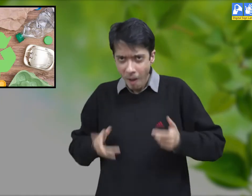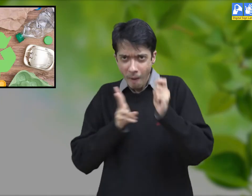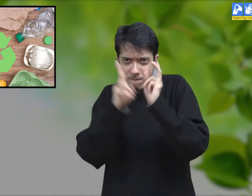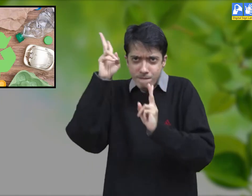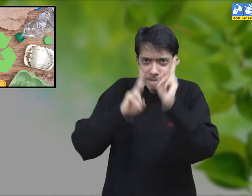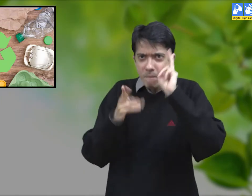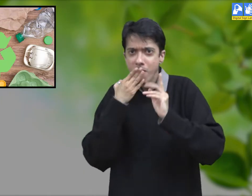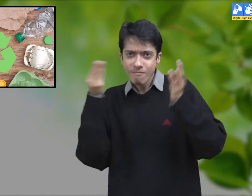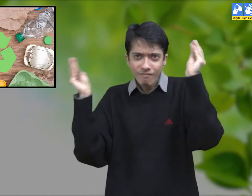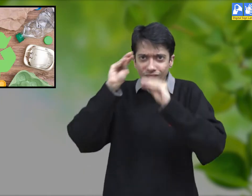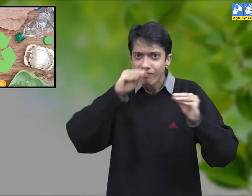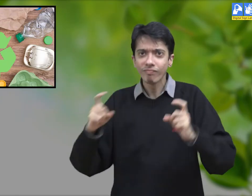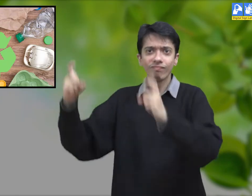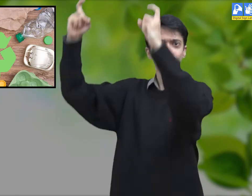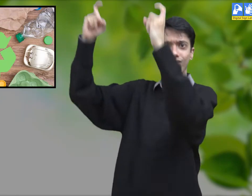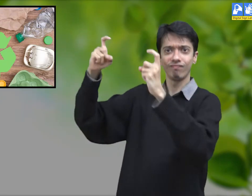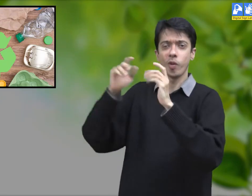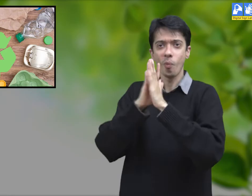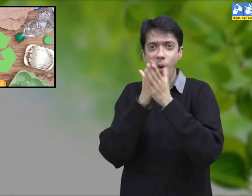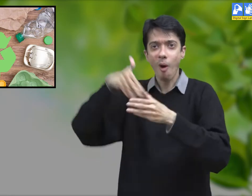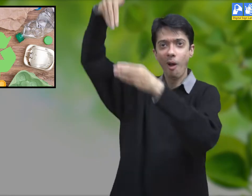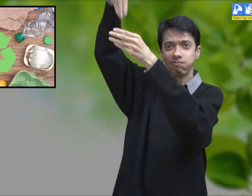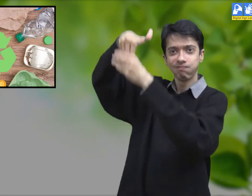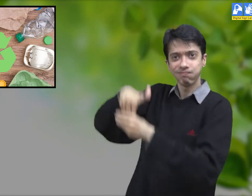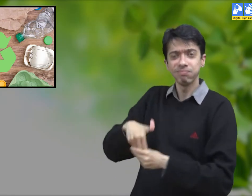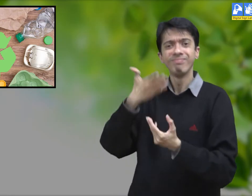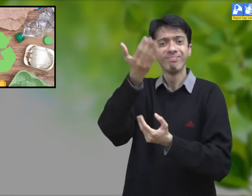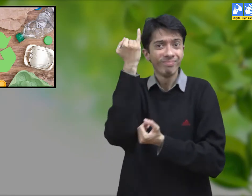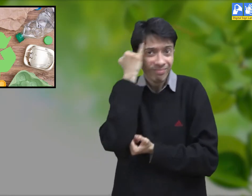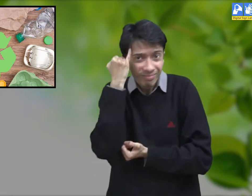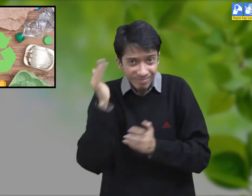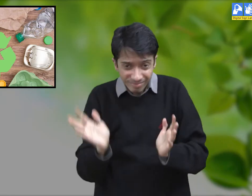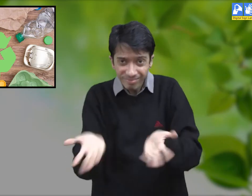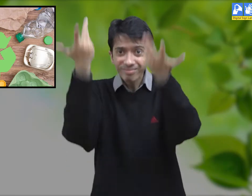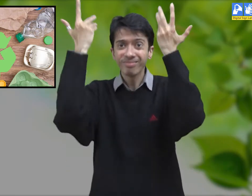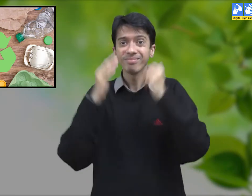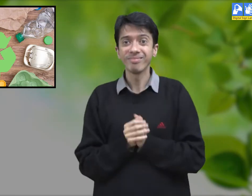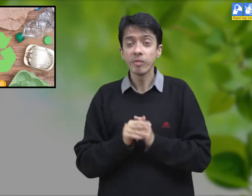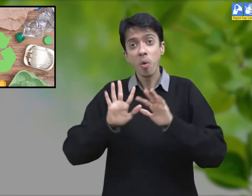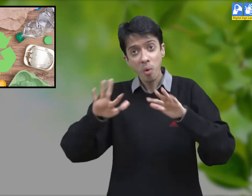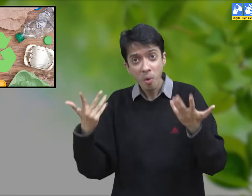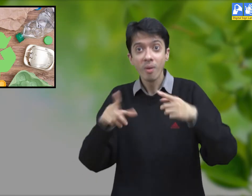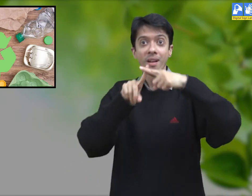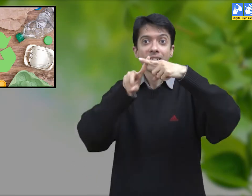Or you can create other things with your ideas by using the waste materials.